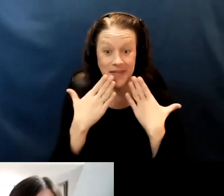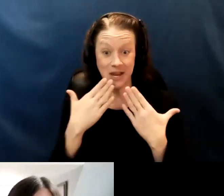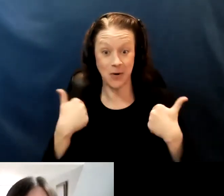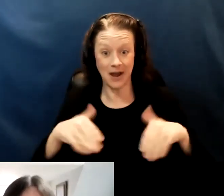END- * * * This text is being provided in a rough draft format. CART